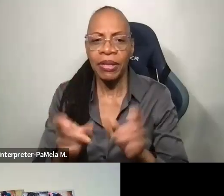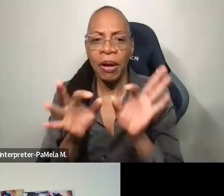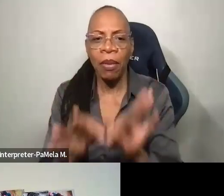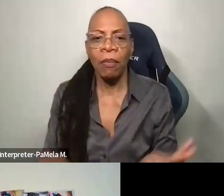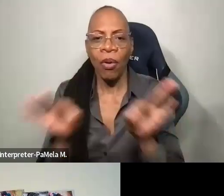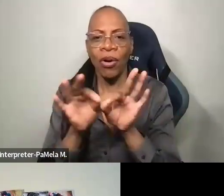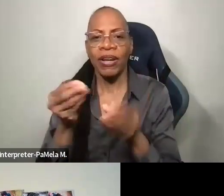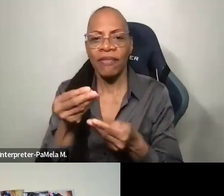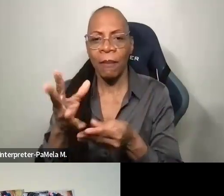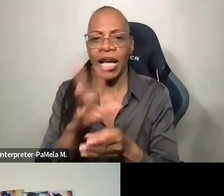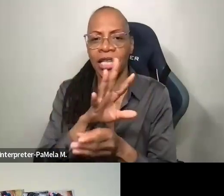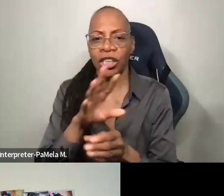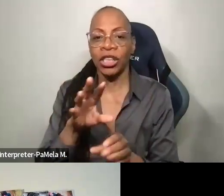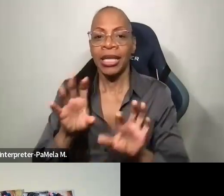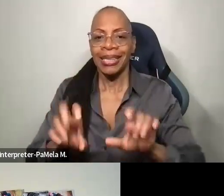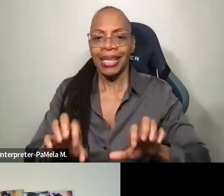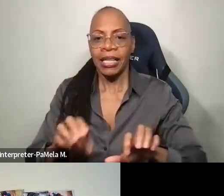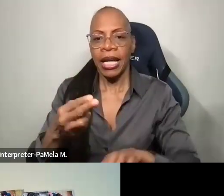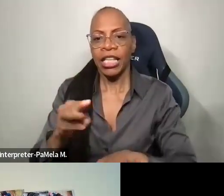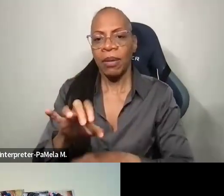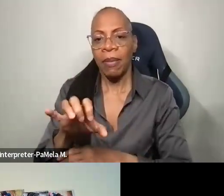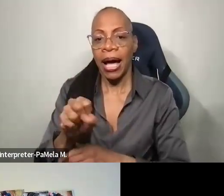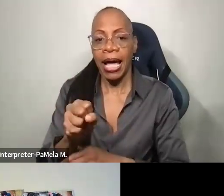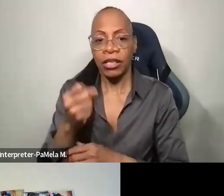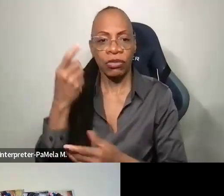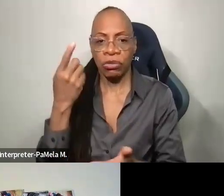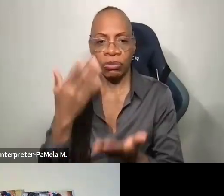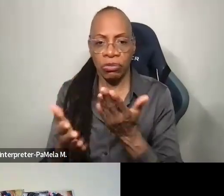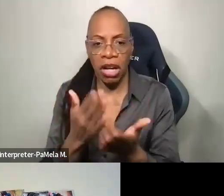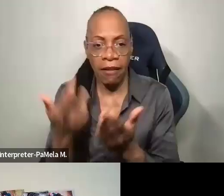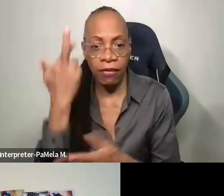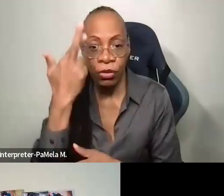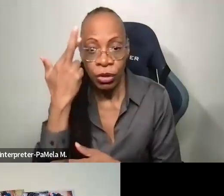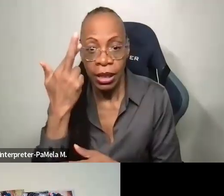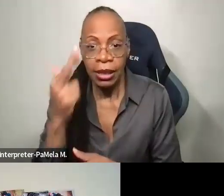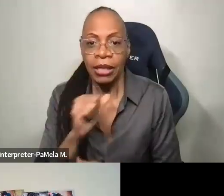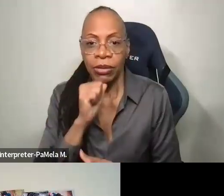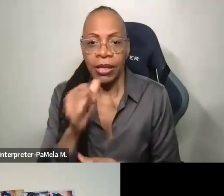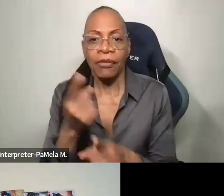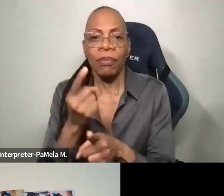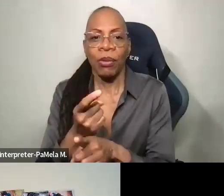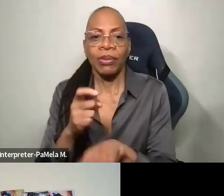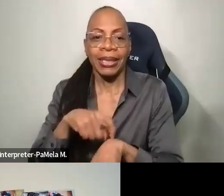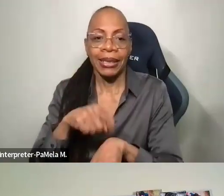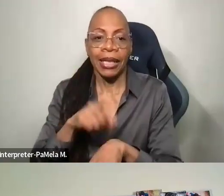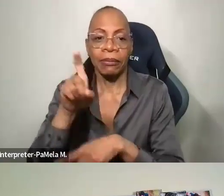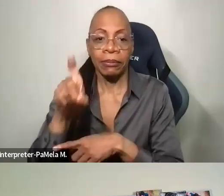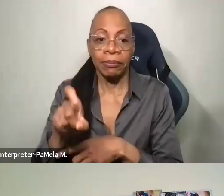then it's not the appropriate time. You could still start that client record in HMIS and either make sure it's not shared or make sure